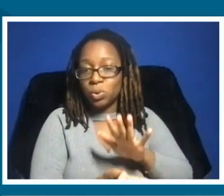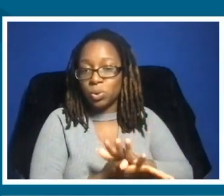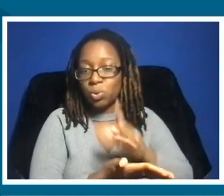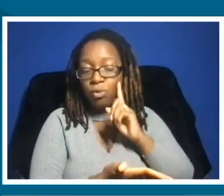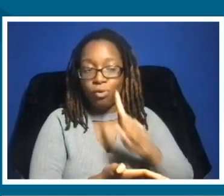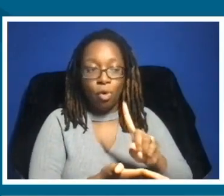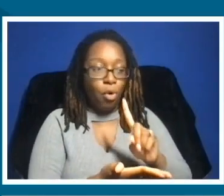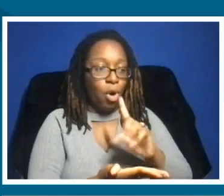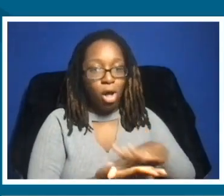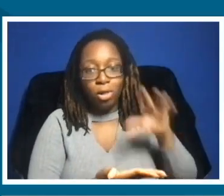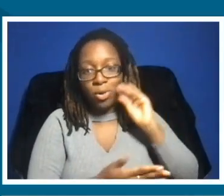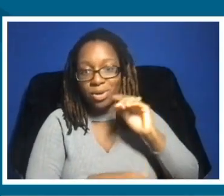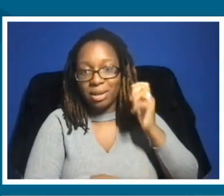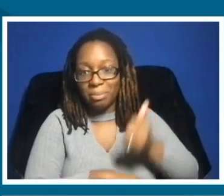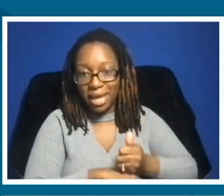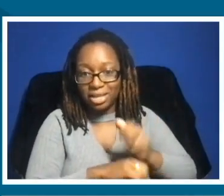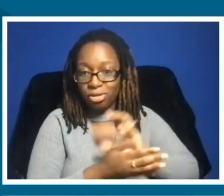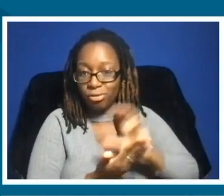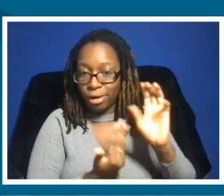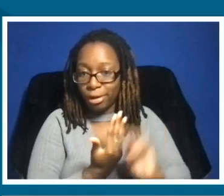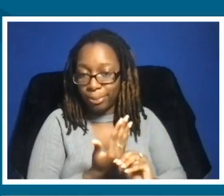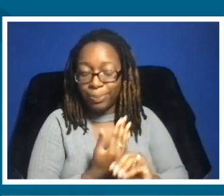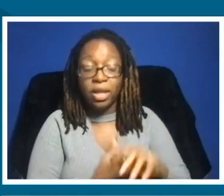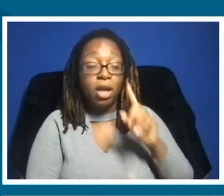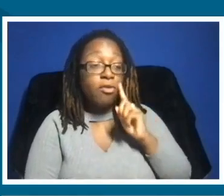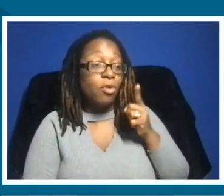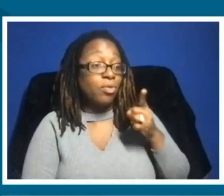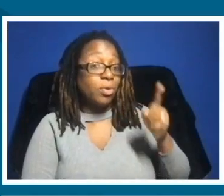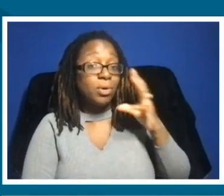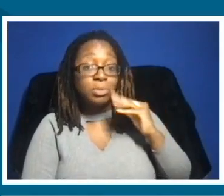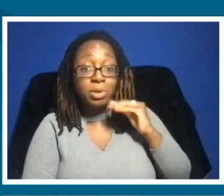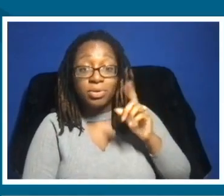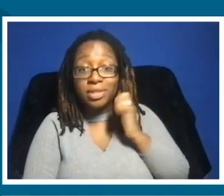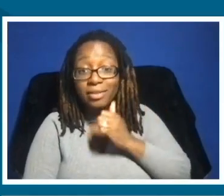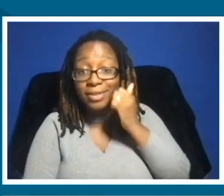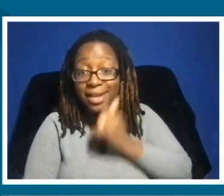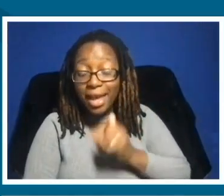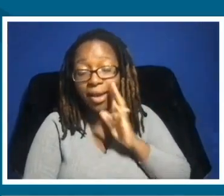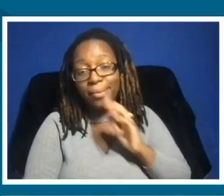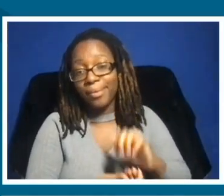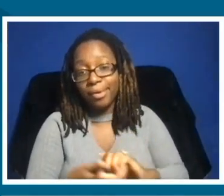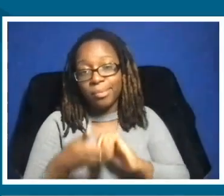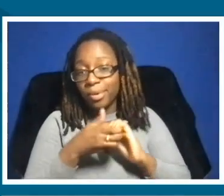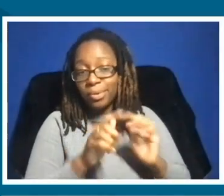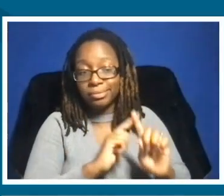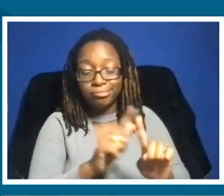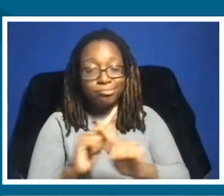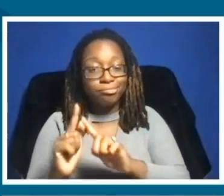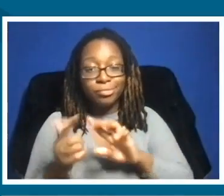in order to bring those types of experiences into the school day we collaborate with all sorts of community